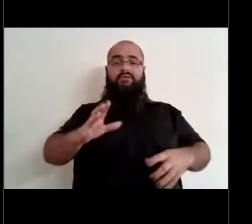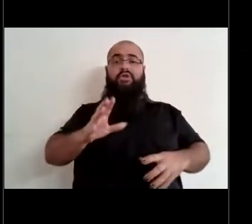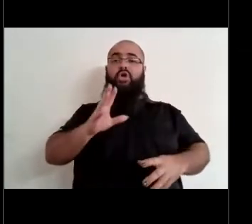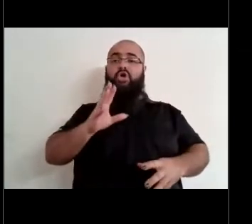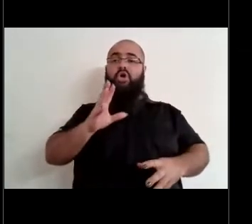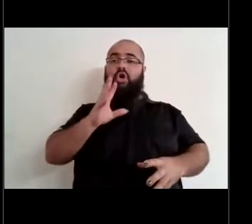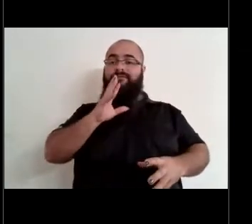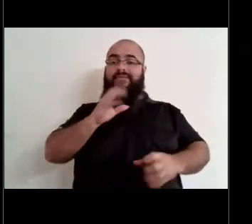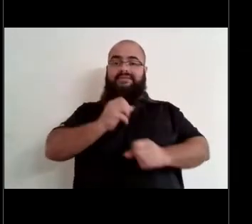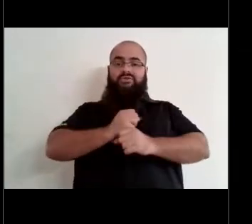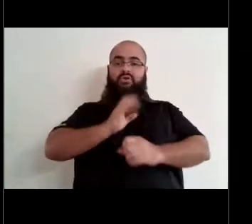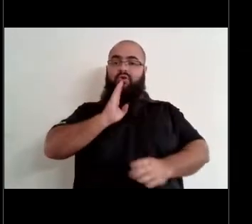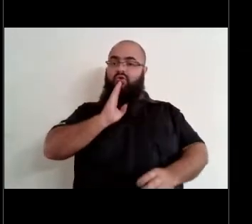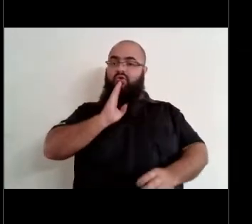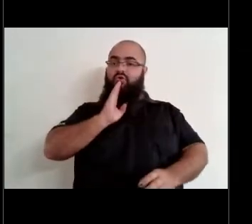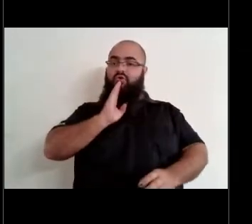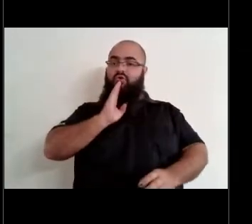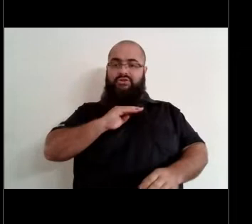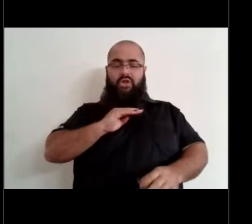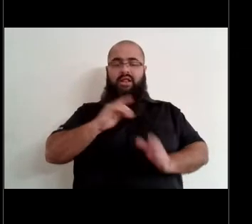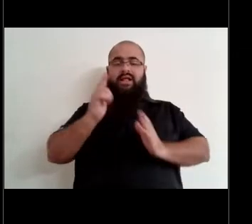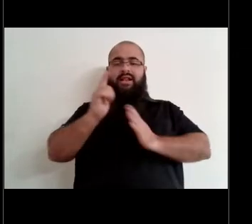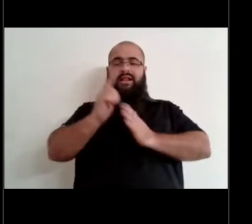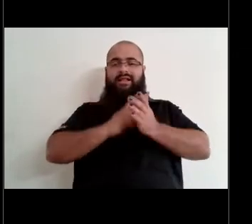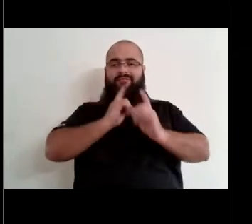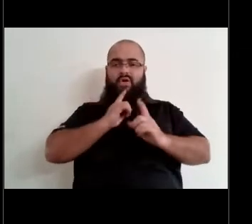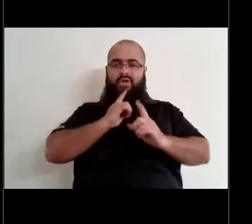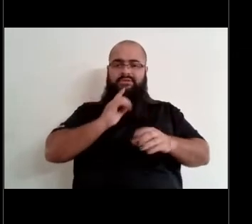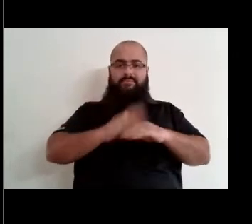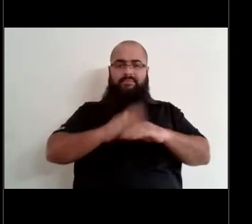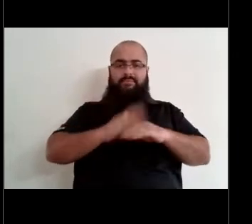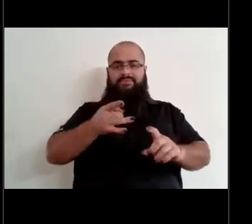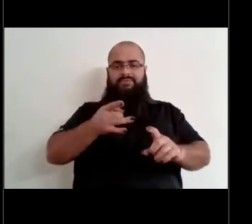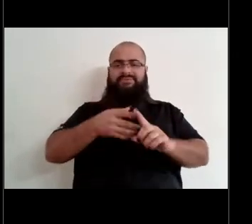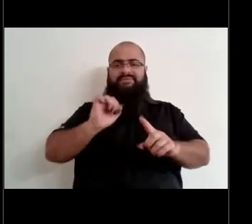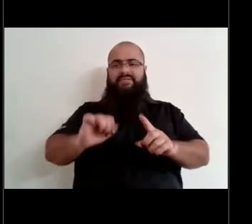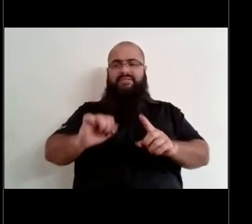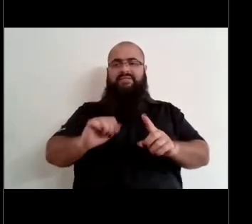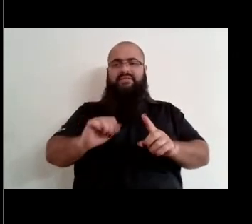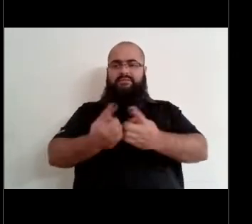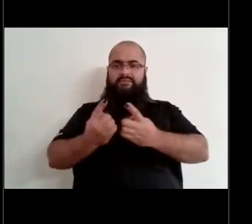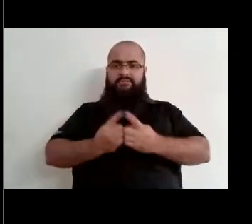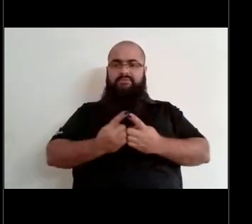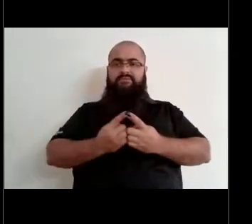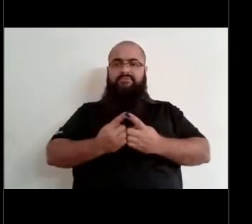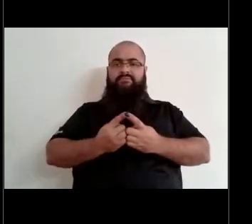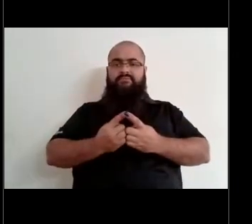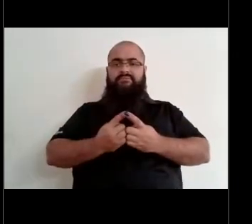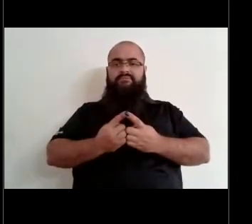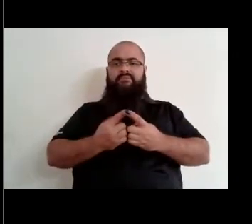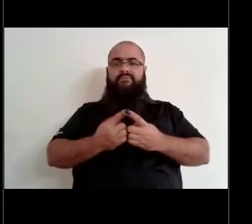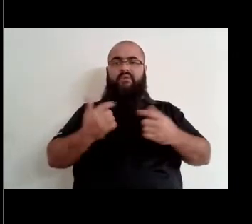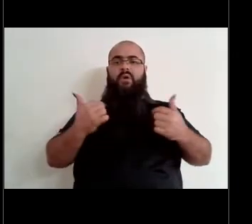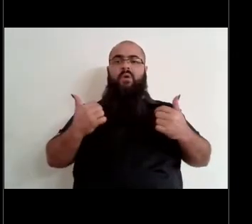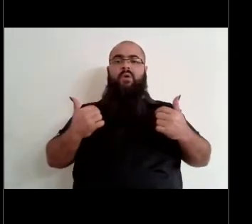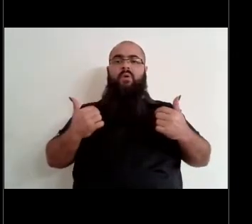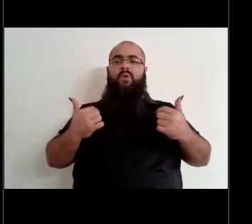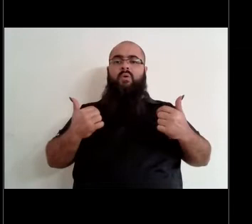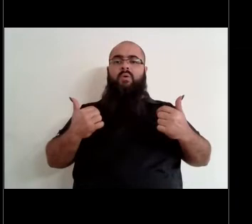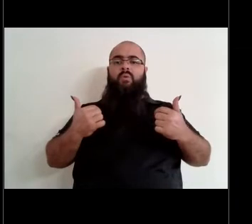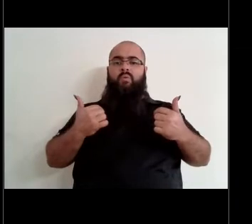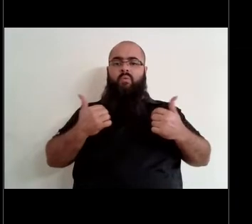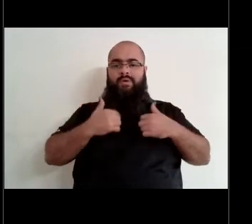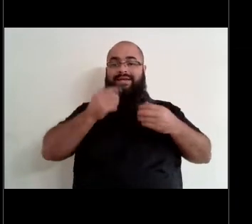Again, the mother has left the father and taken the children after a severe DV relationship